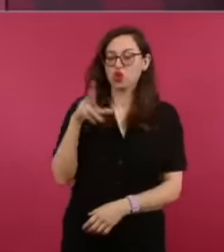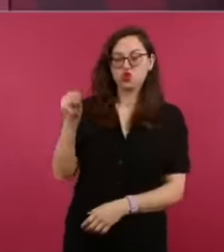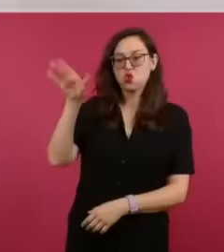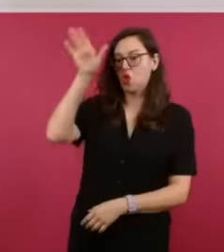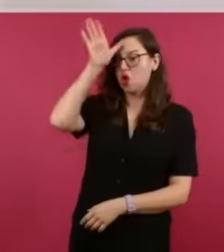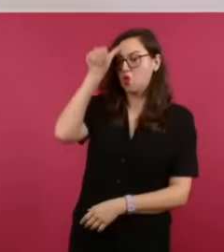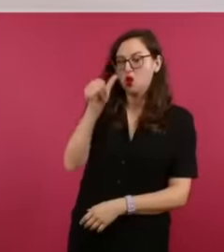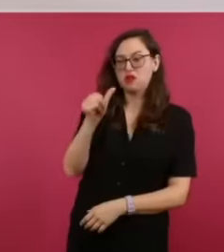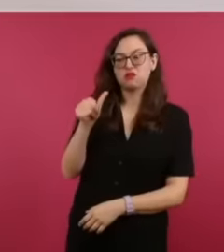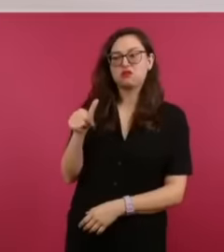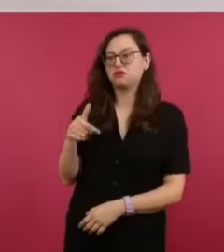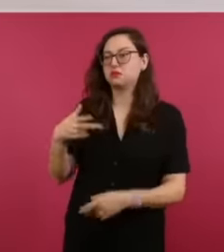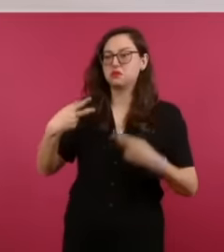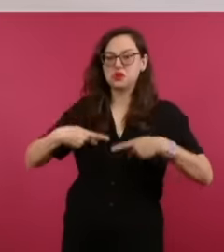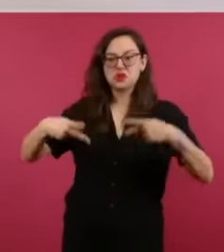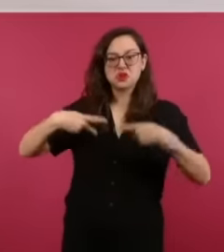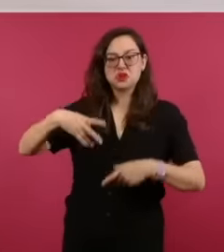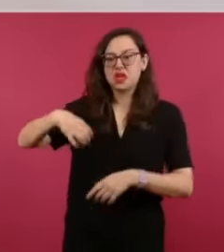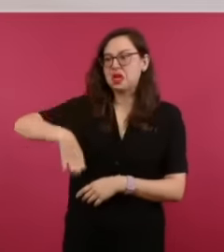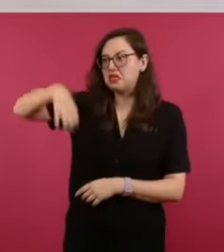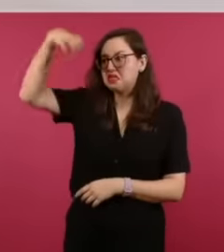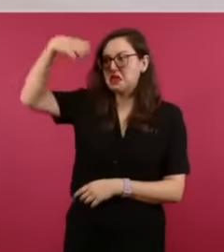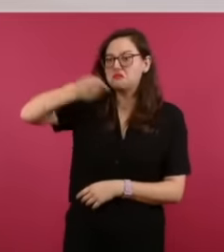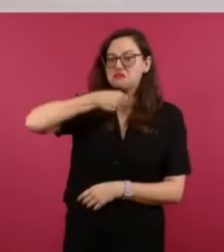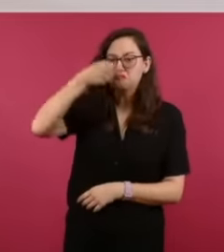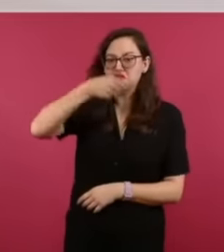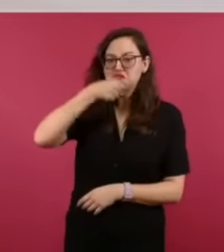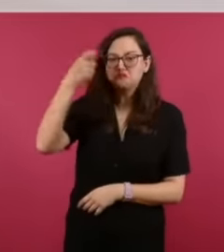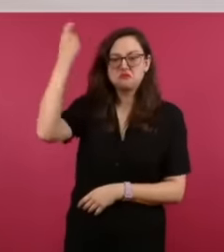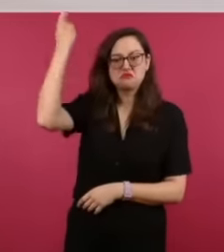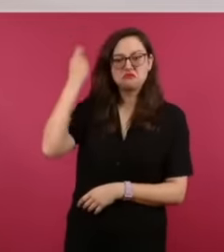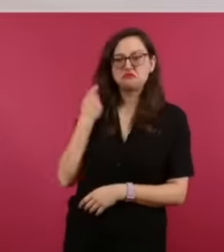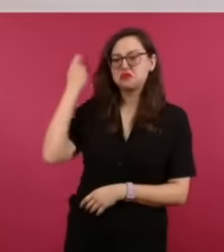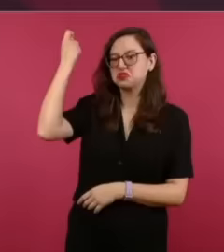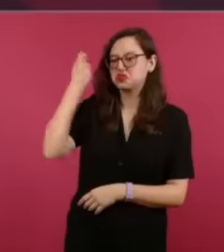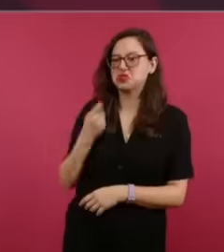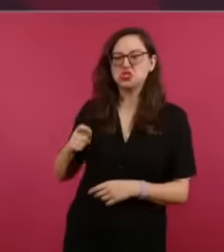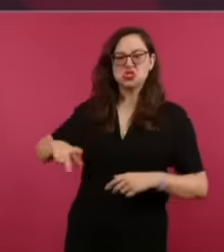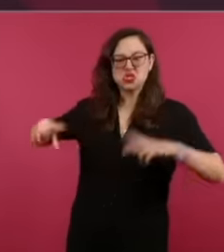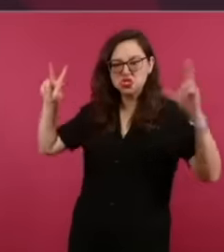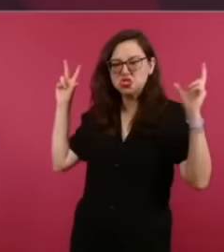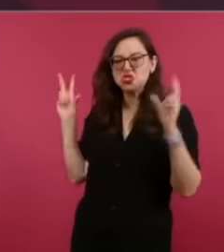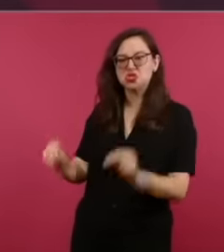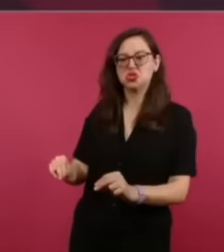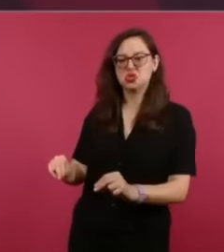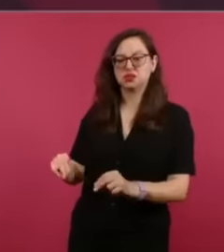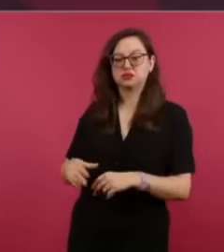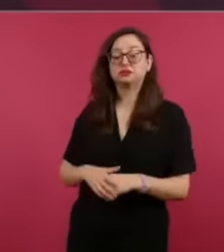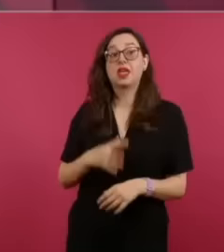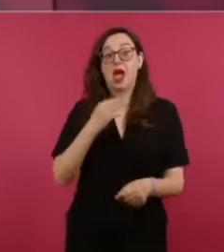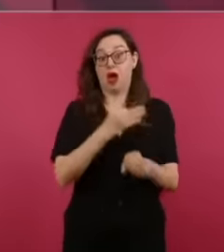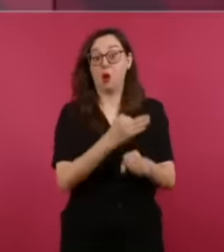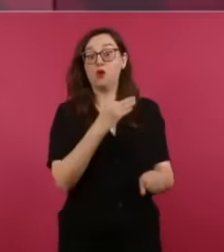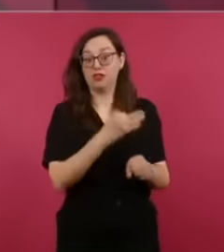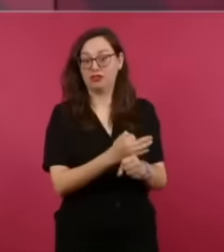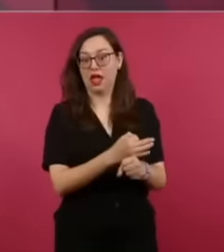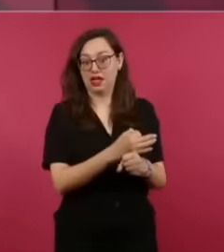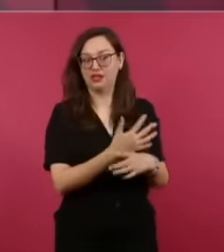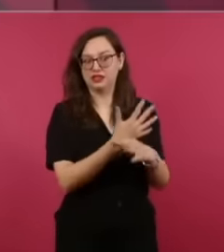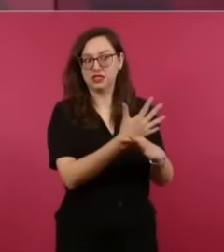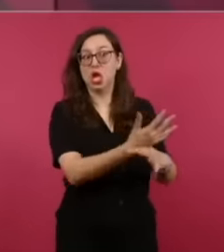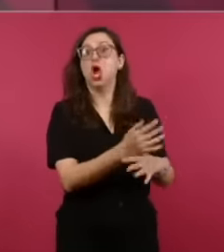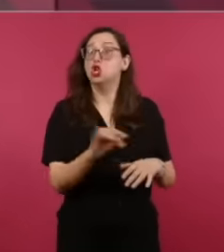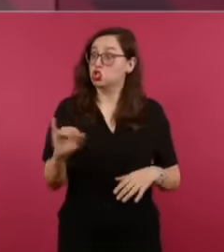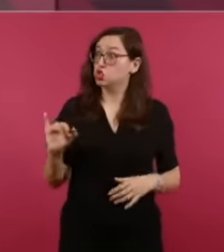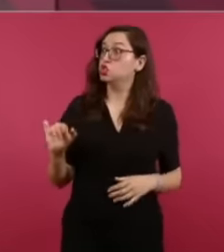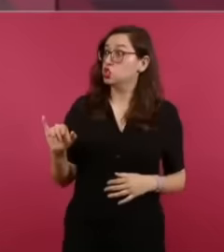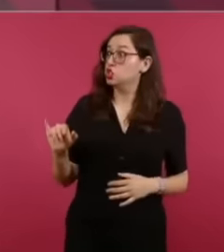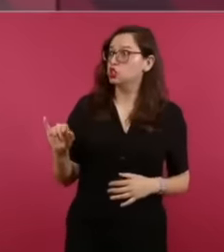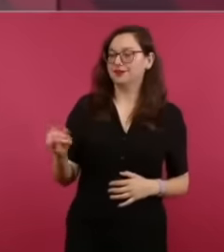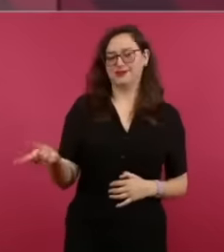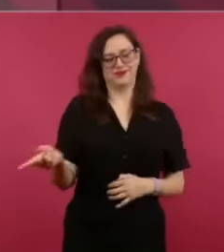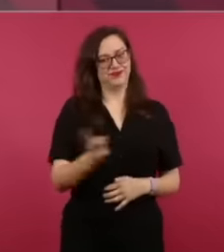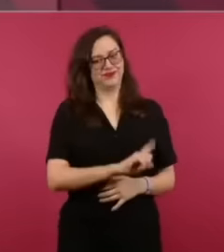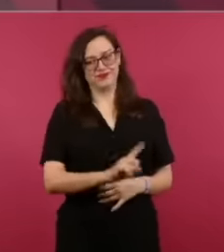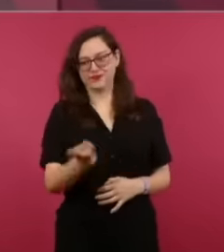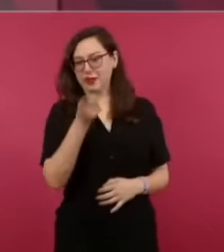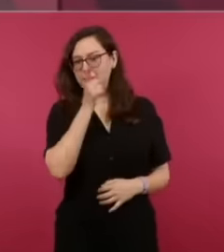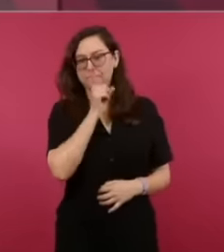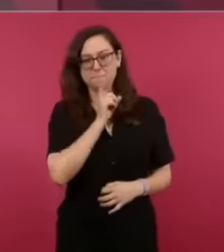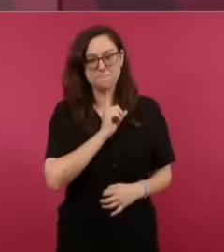I can guarantee it Although now they say the opposite For them